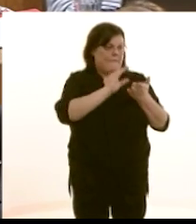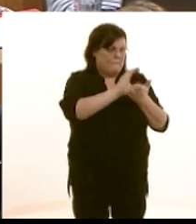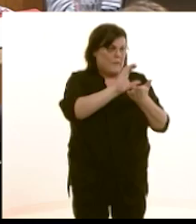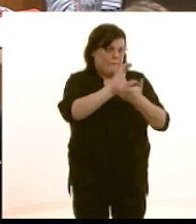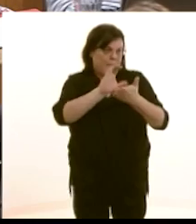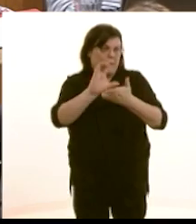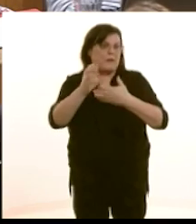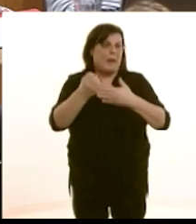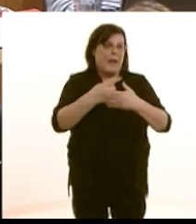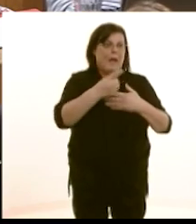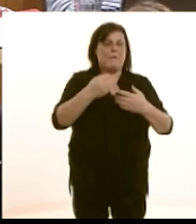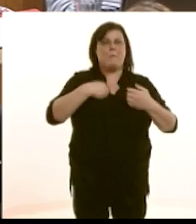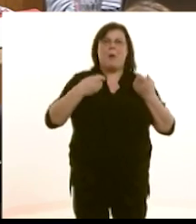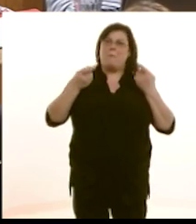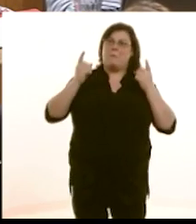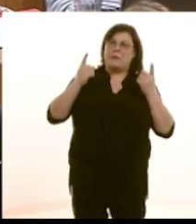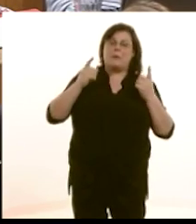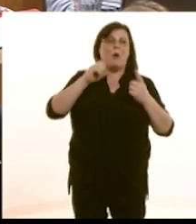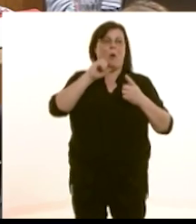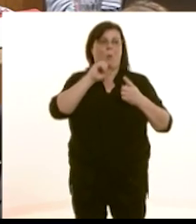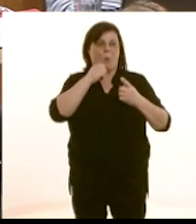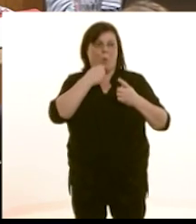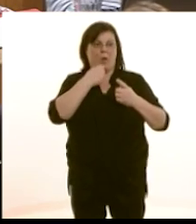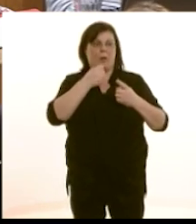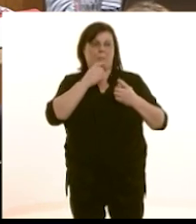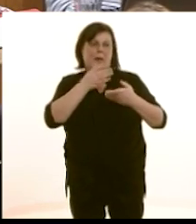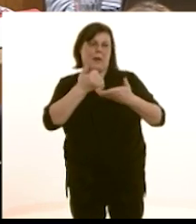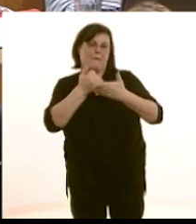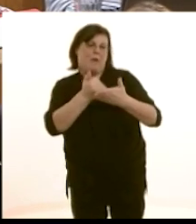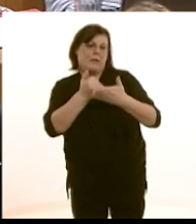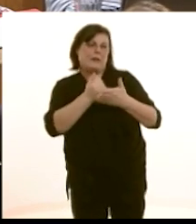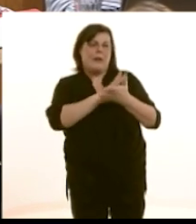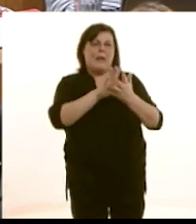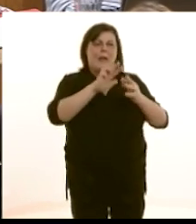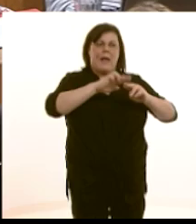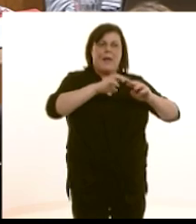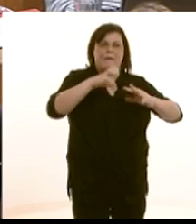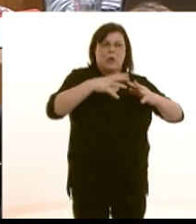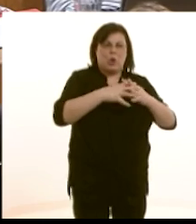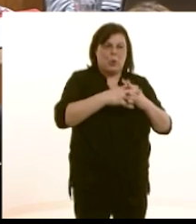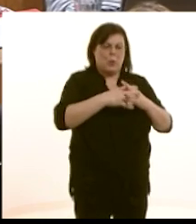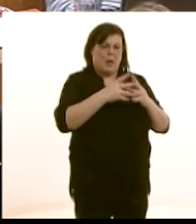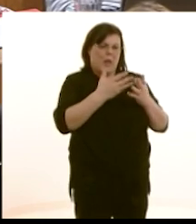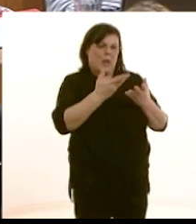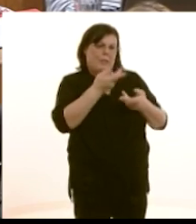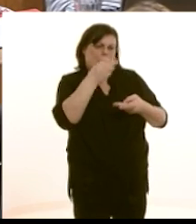the Minister will be providing a steer to HEFCW in terms of how the cuts to its budget